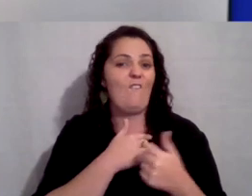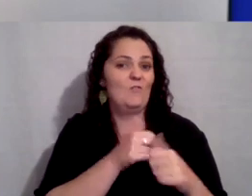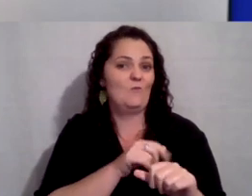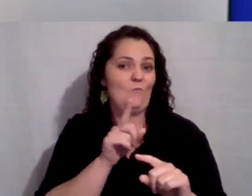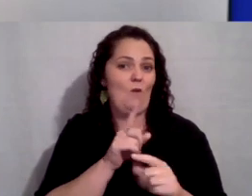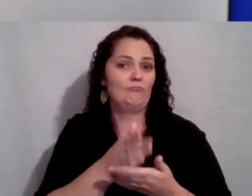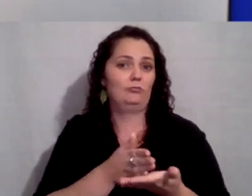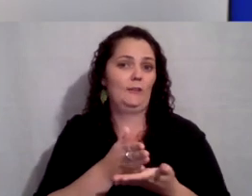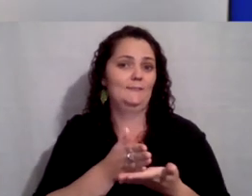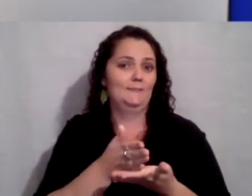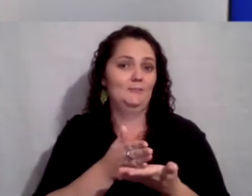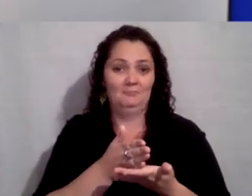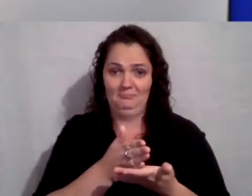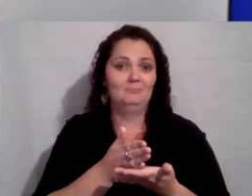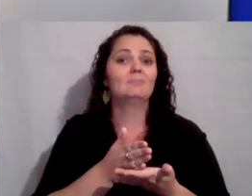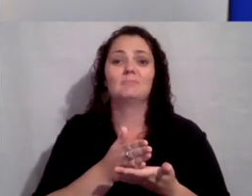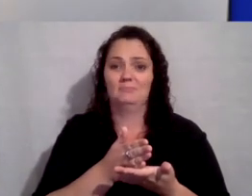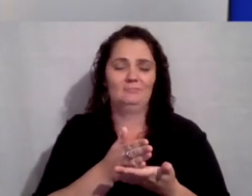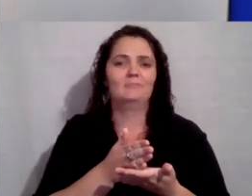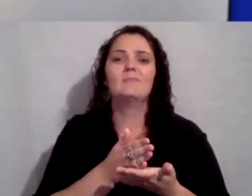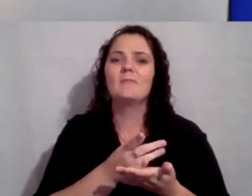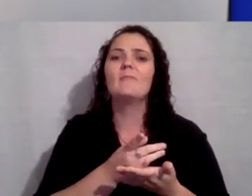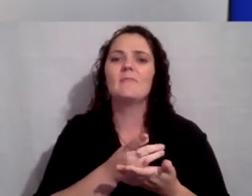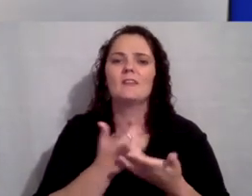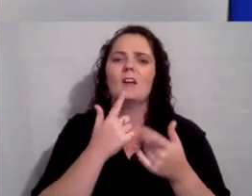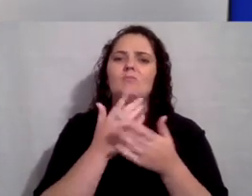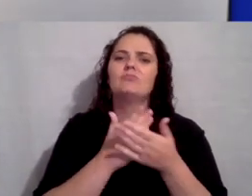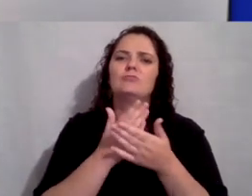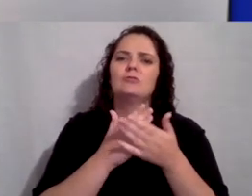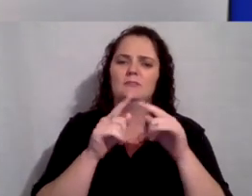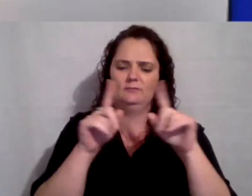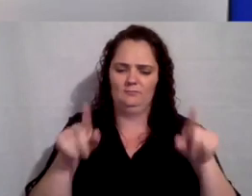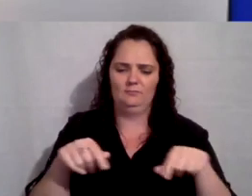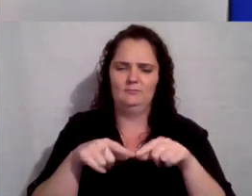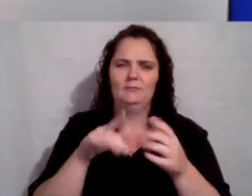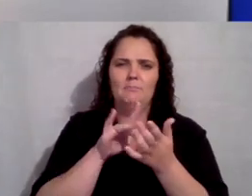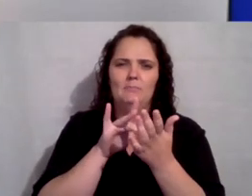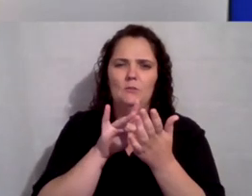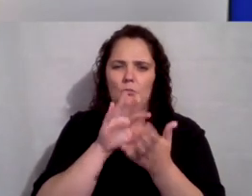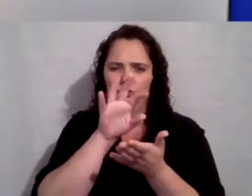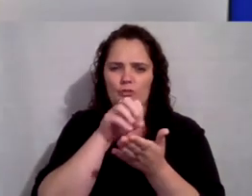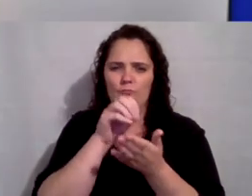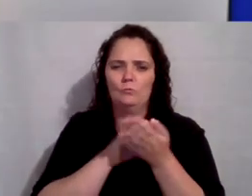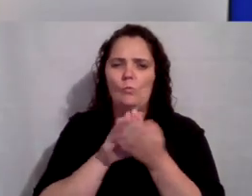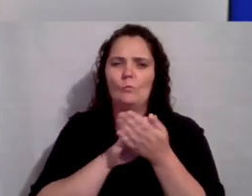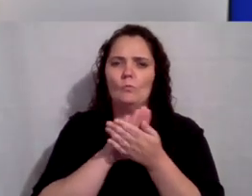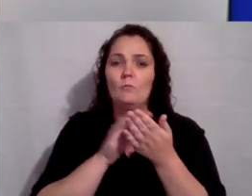and even today you can use bread, get a nice piece of the inside of a piece of white bread and mush it up in your fingers it makes a beautiful eraser all